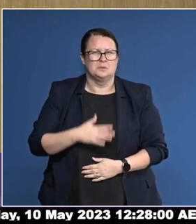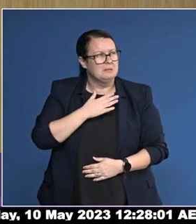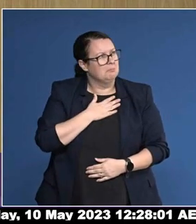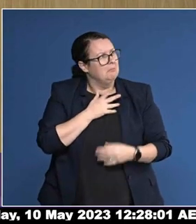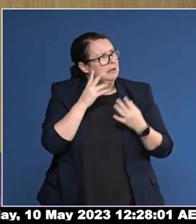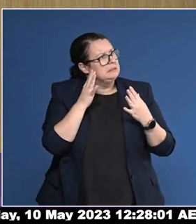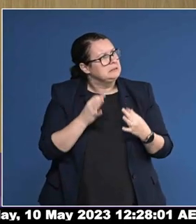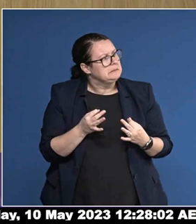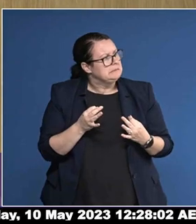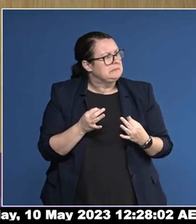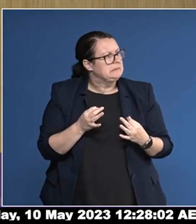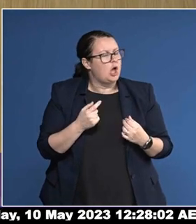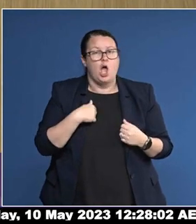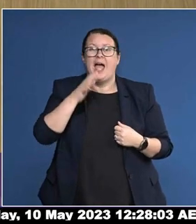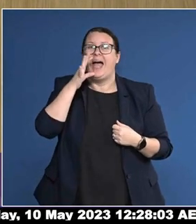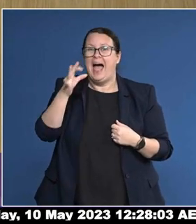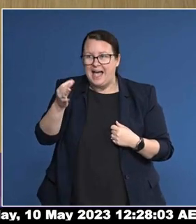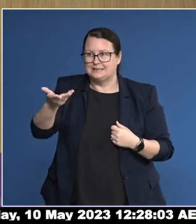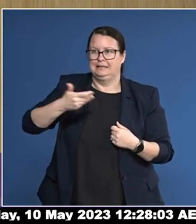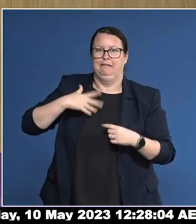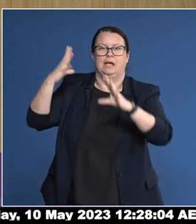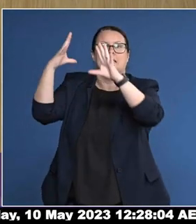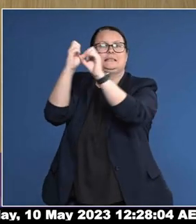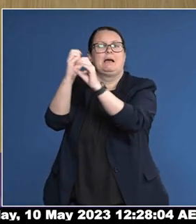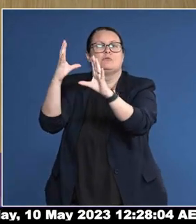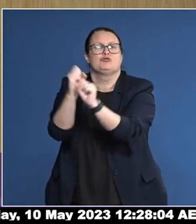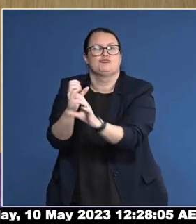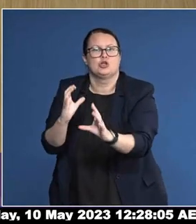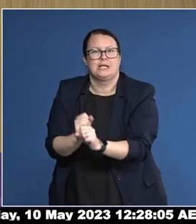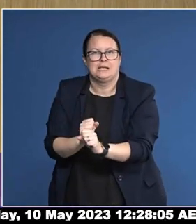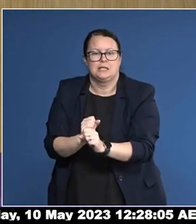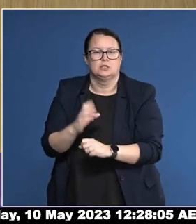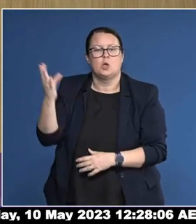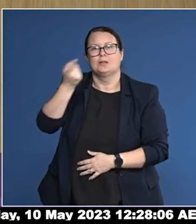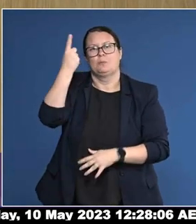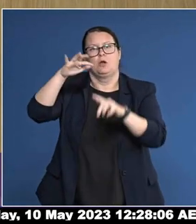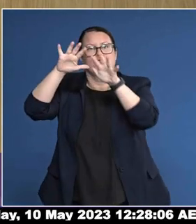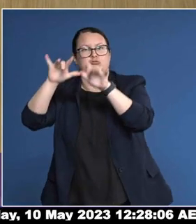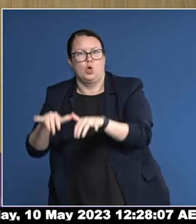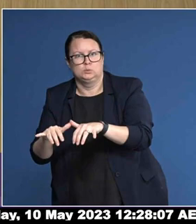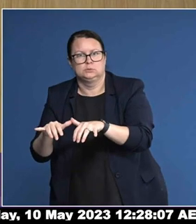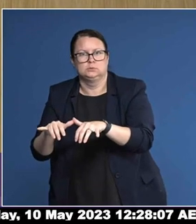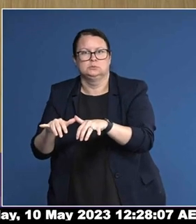I'd asked for a summary of each of the events to be recorded so - So somebody else might have prepared the summary and then you've reviewed